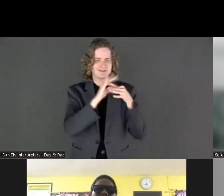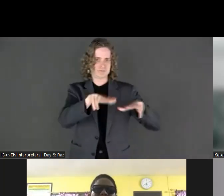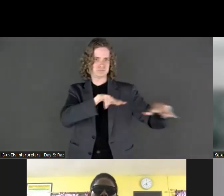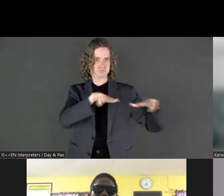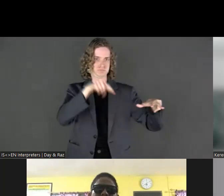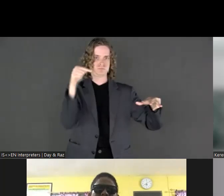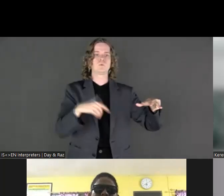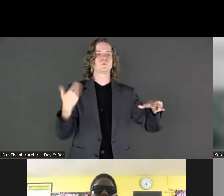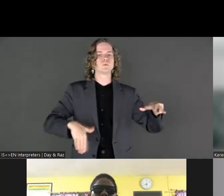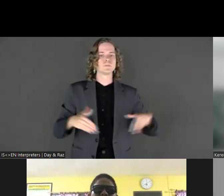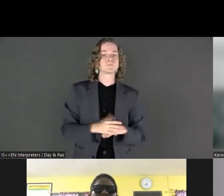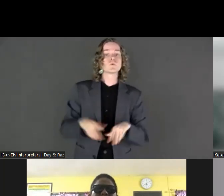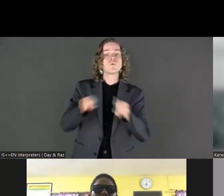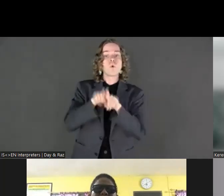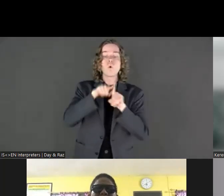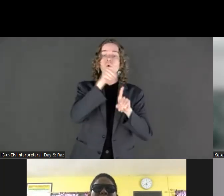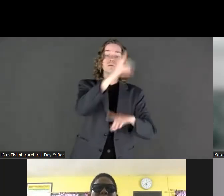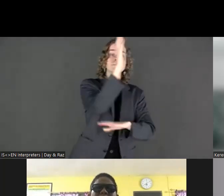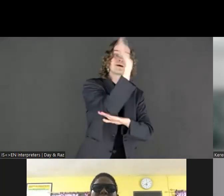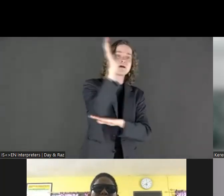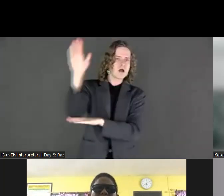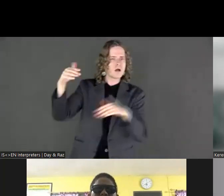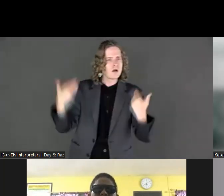topic. We are looking forward to hearing your remarks and learning from you today.